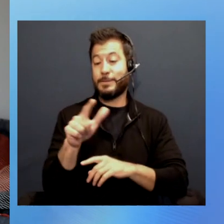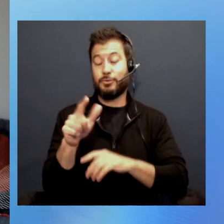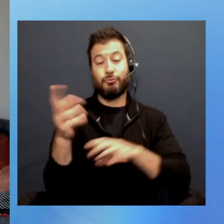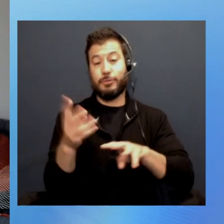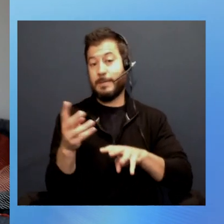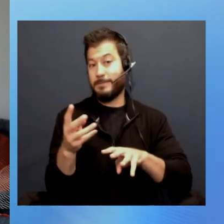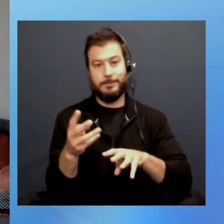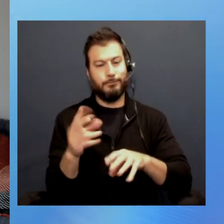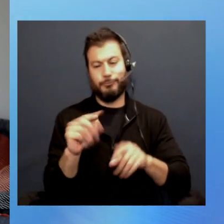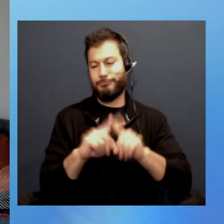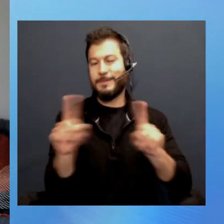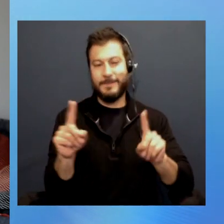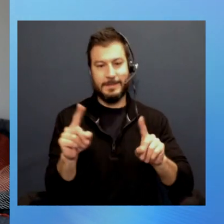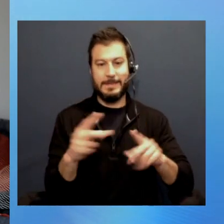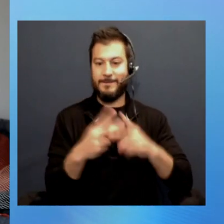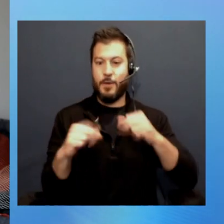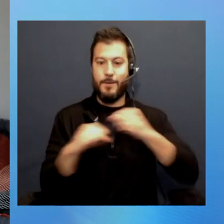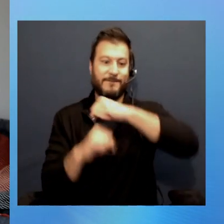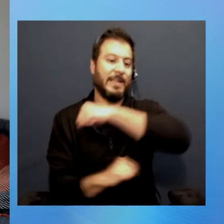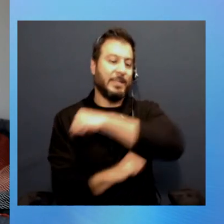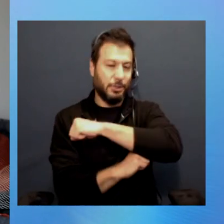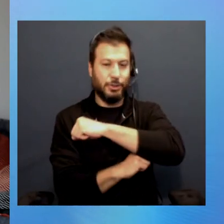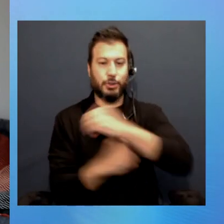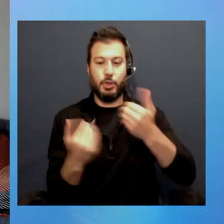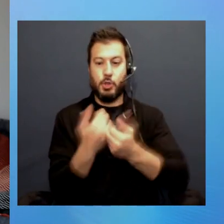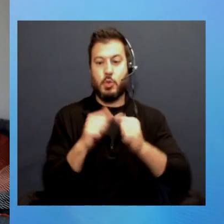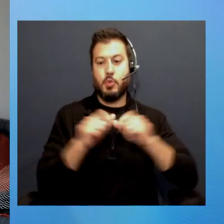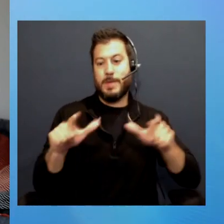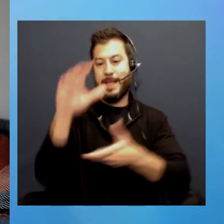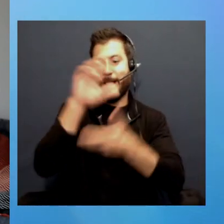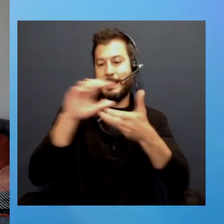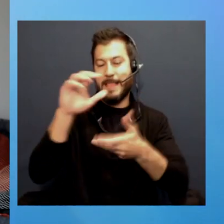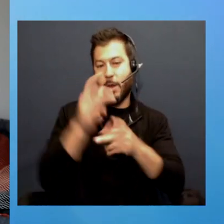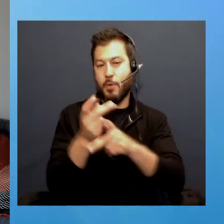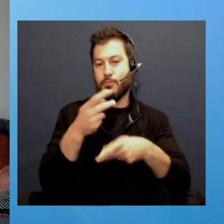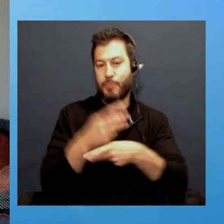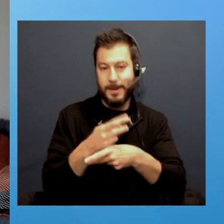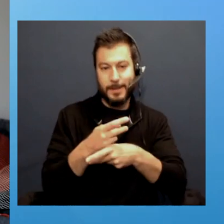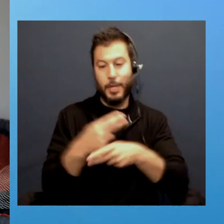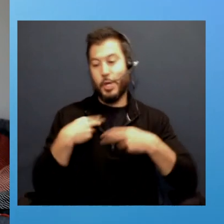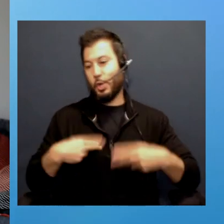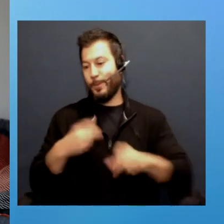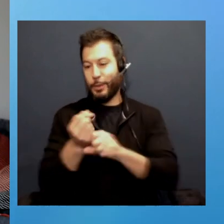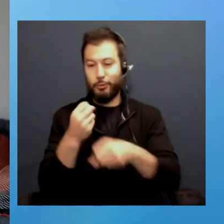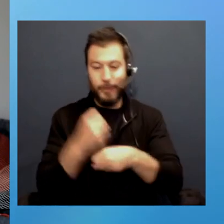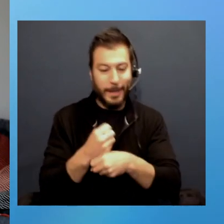Pixel Streaming is no exception and it's the very foundation of the newly released Cloud products